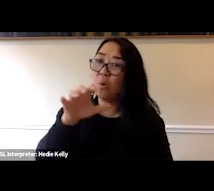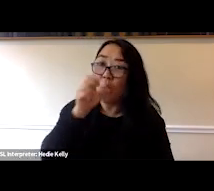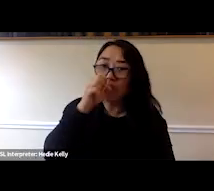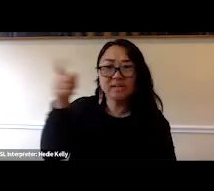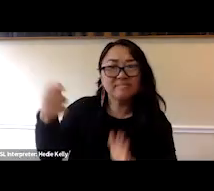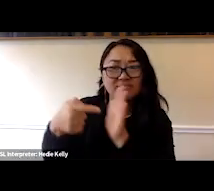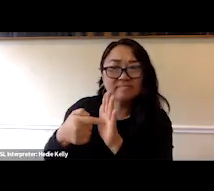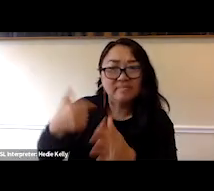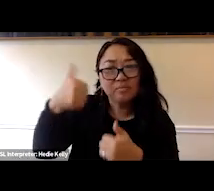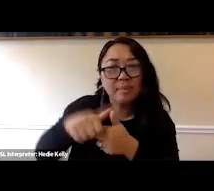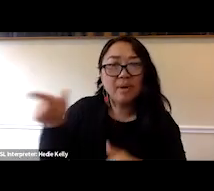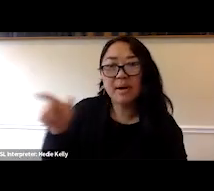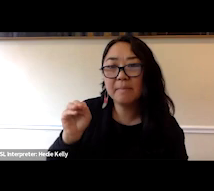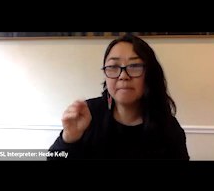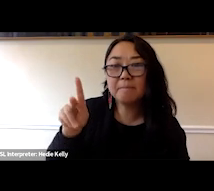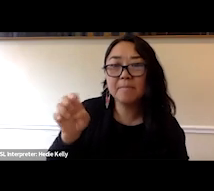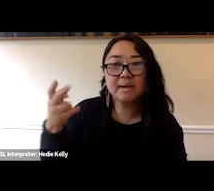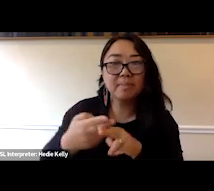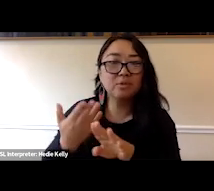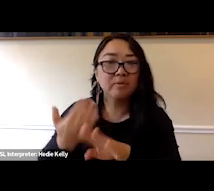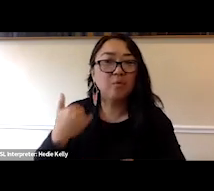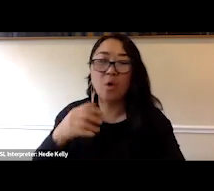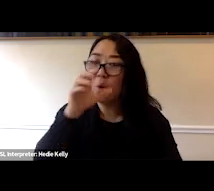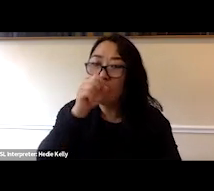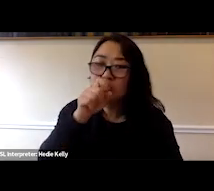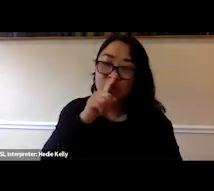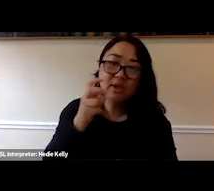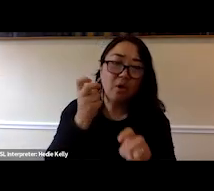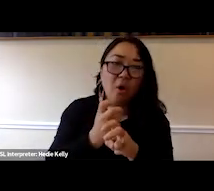So just to be aware of that and use contrast tools to check,